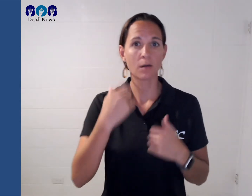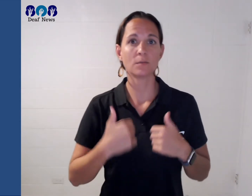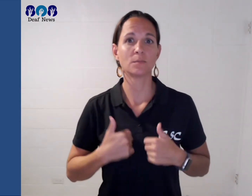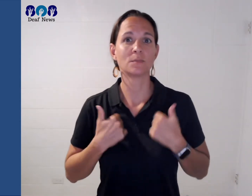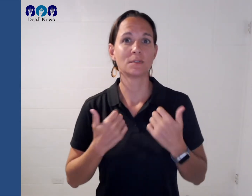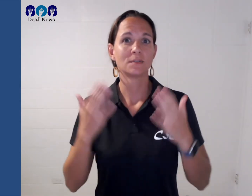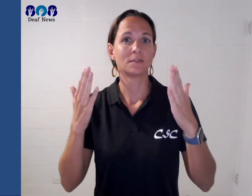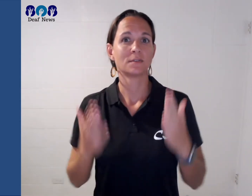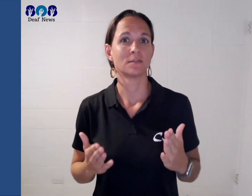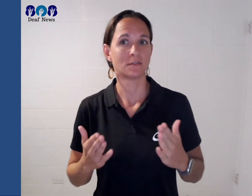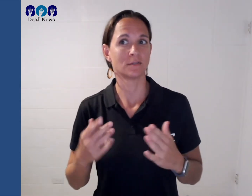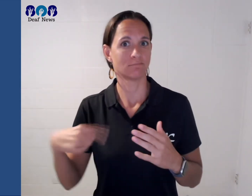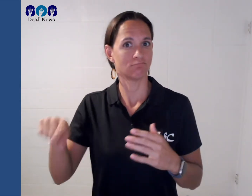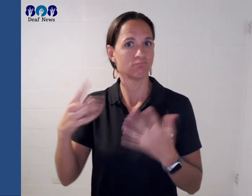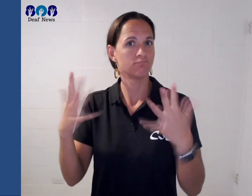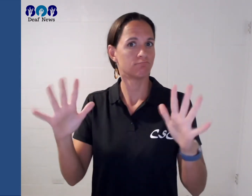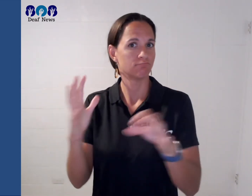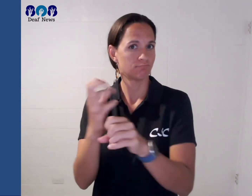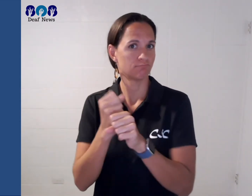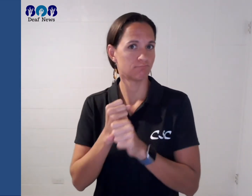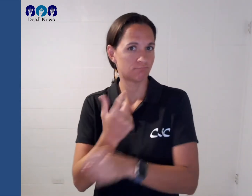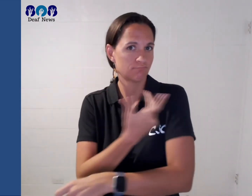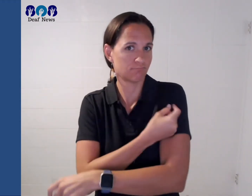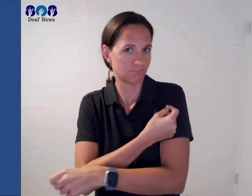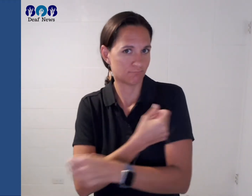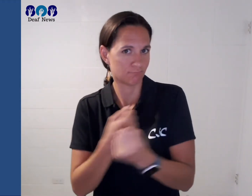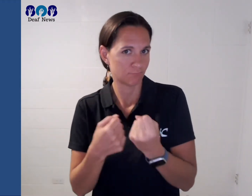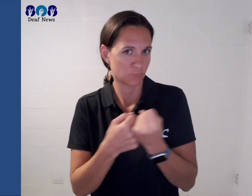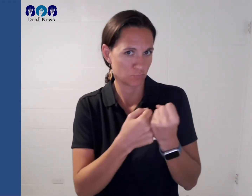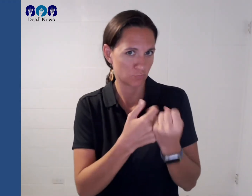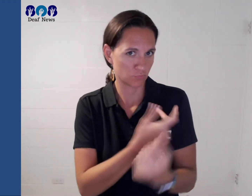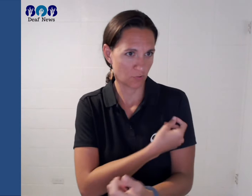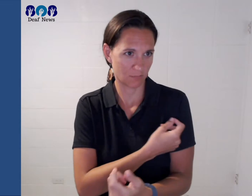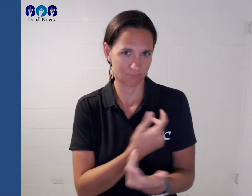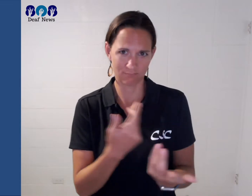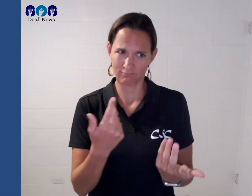less than one third of the residents have already received the booster.